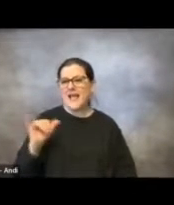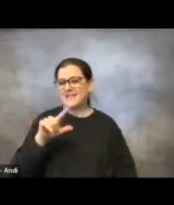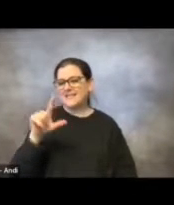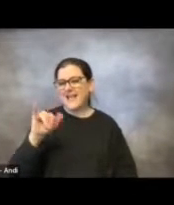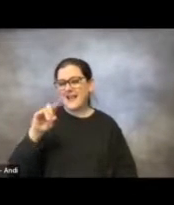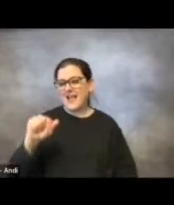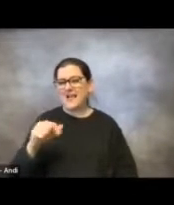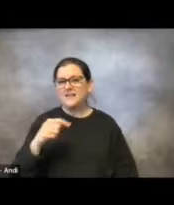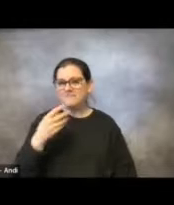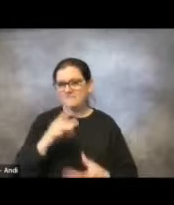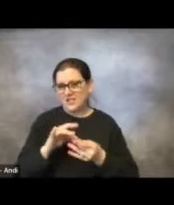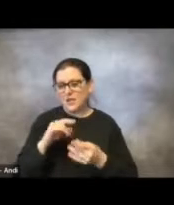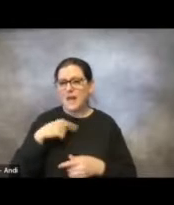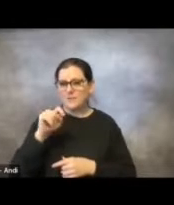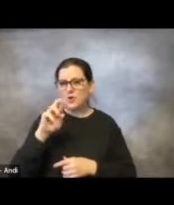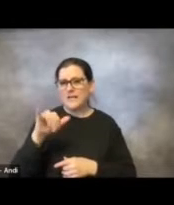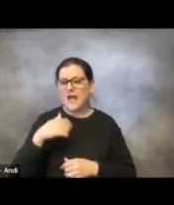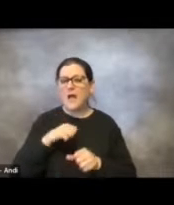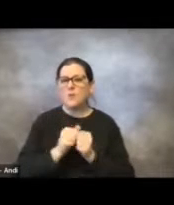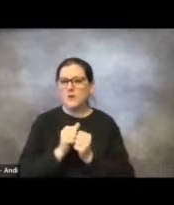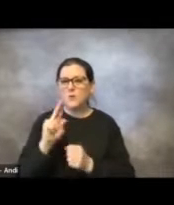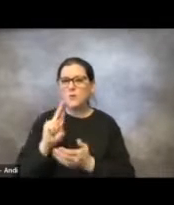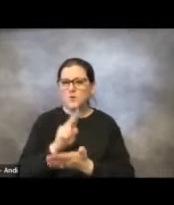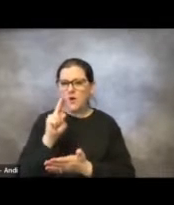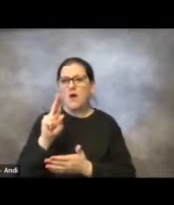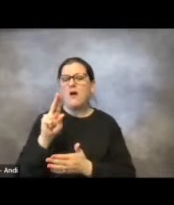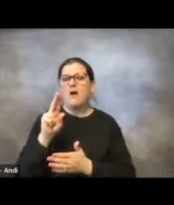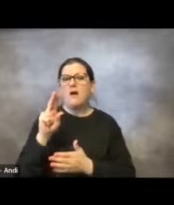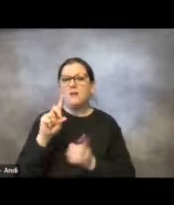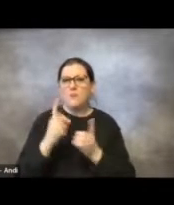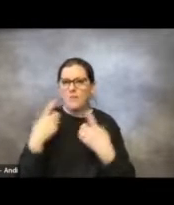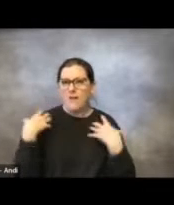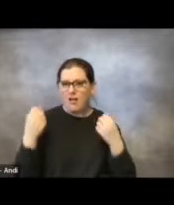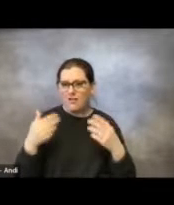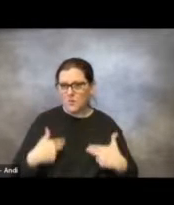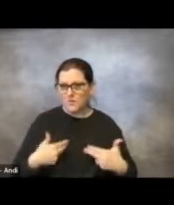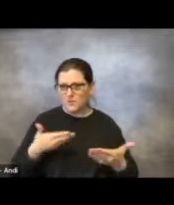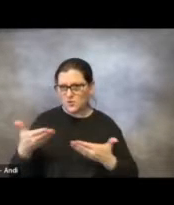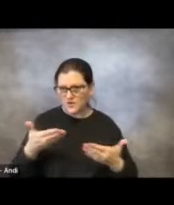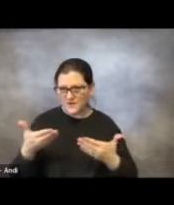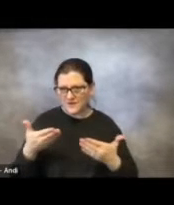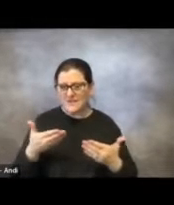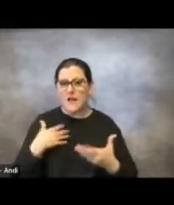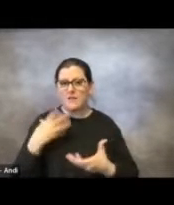Tracy, I am with the Utah Department of Health and Human Services. And I'm in our Violence and Injury Prevention